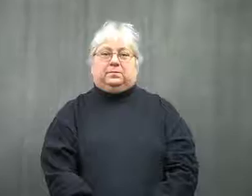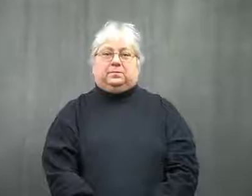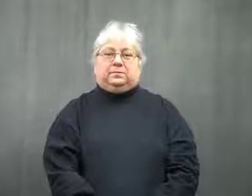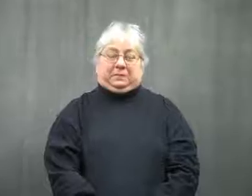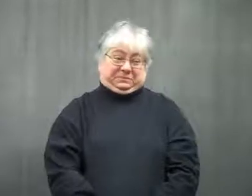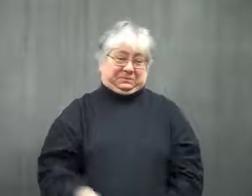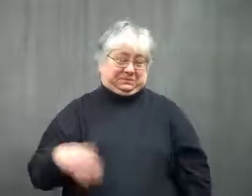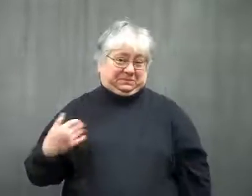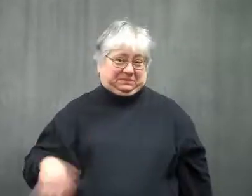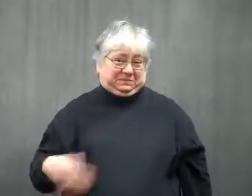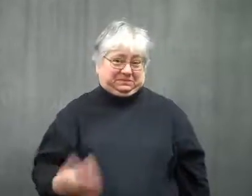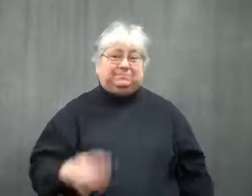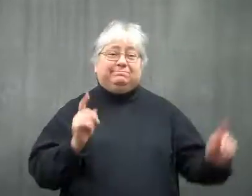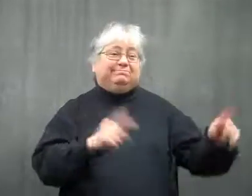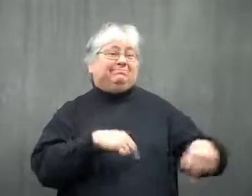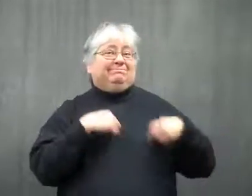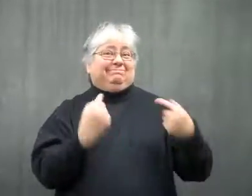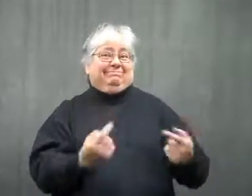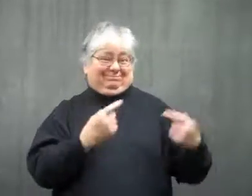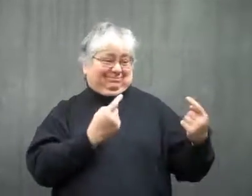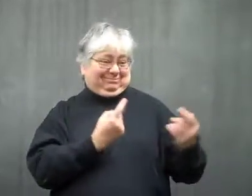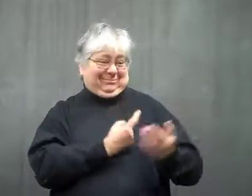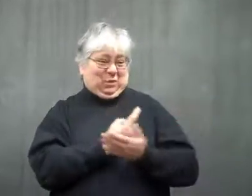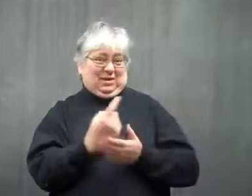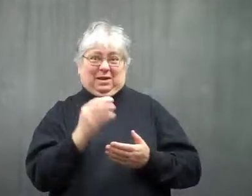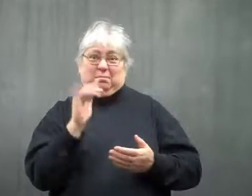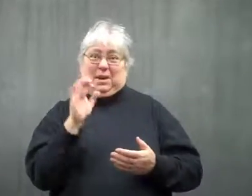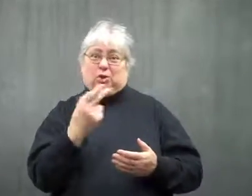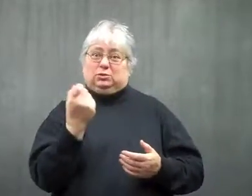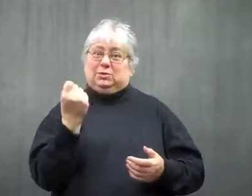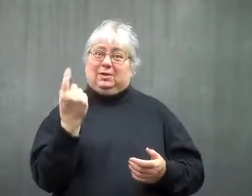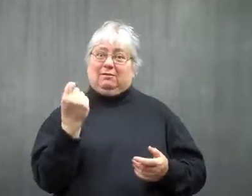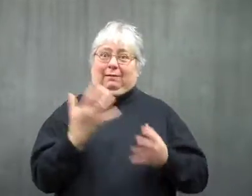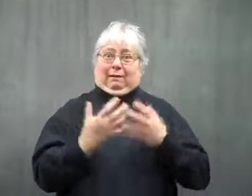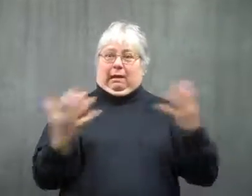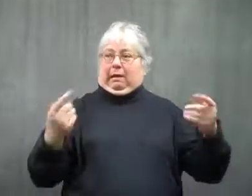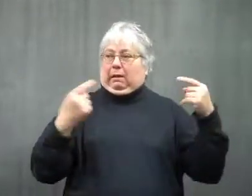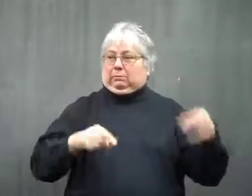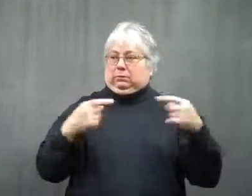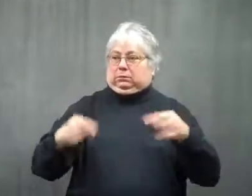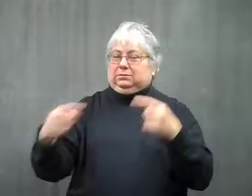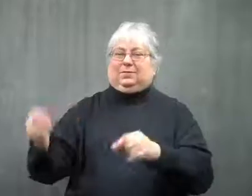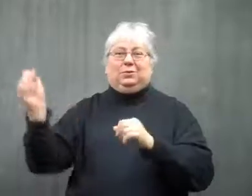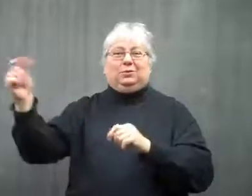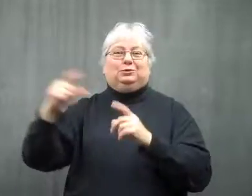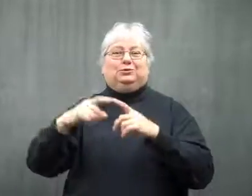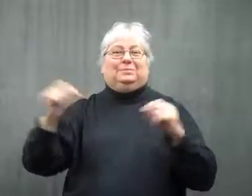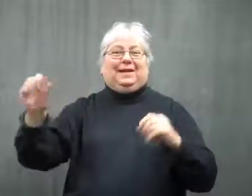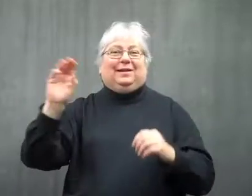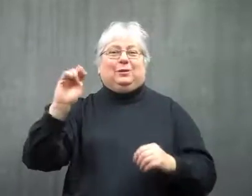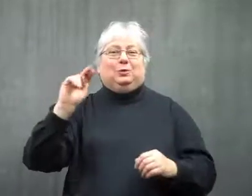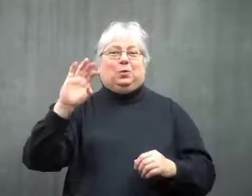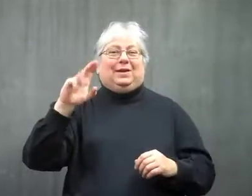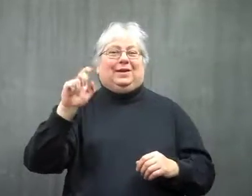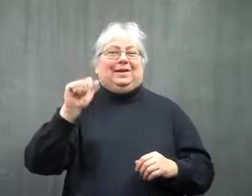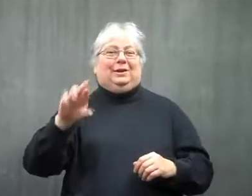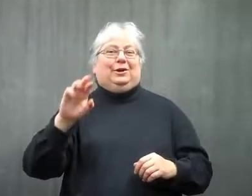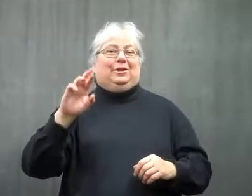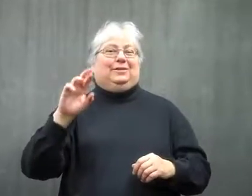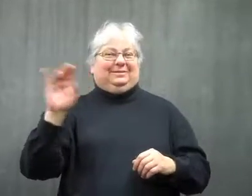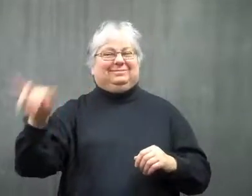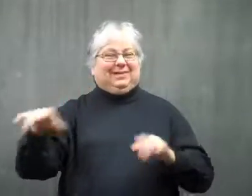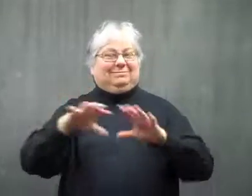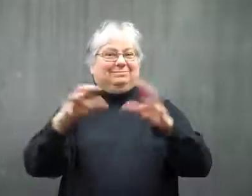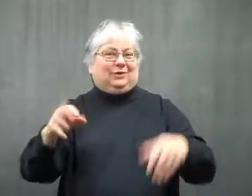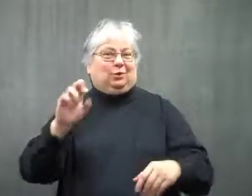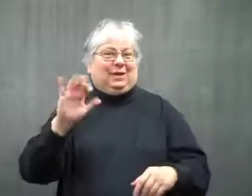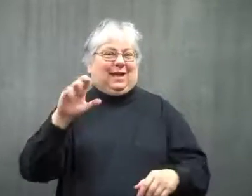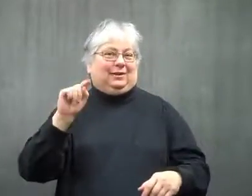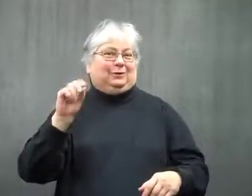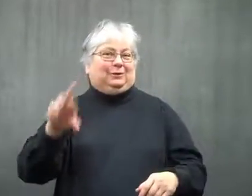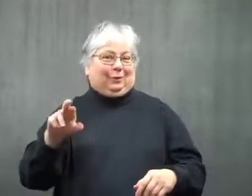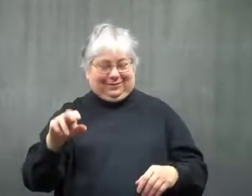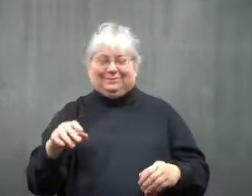Wow, a lot has been happening since March 11 with Japan's nuclear reactors.